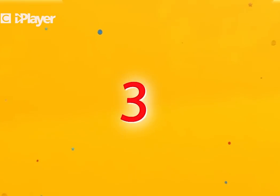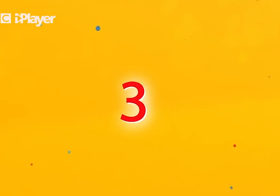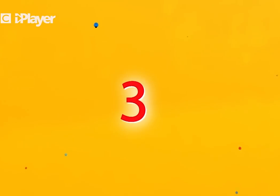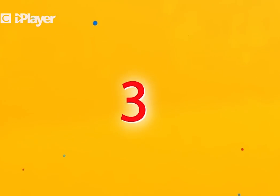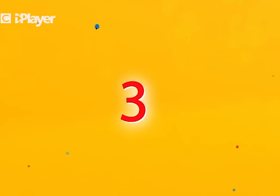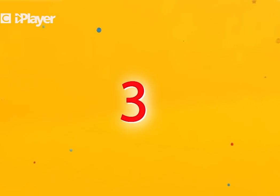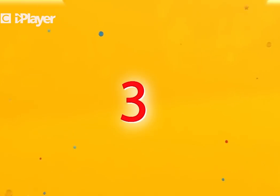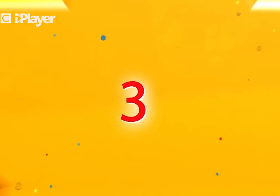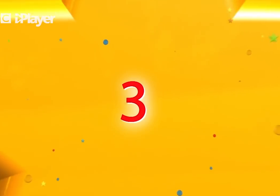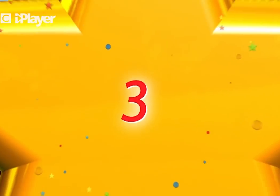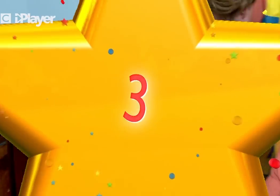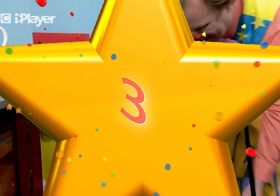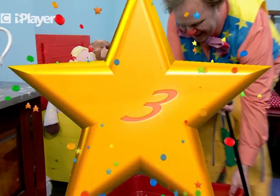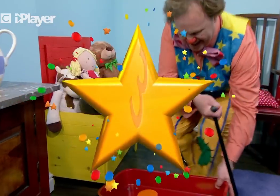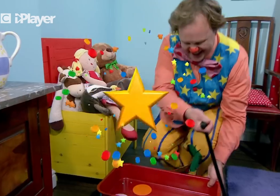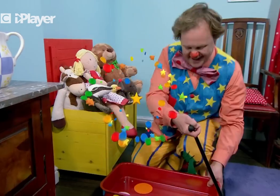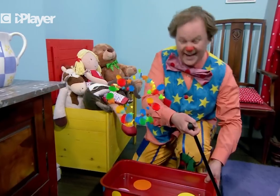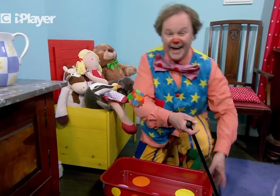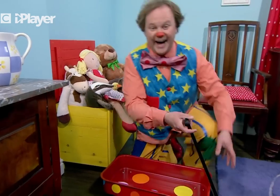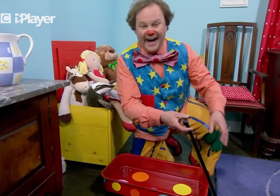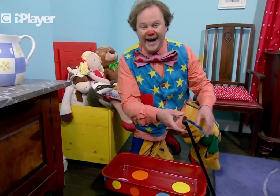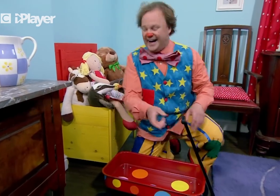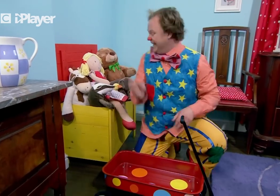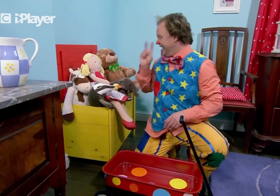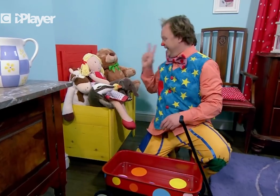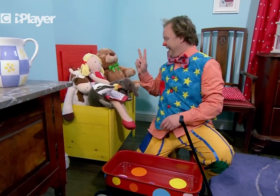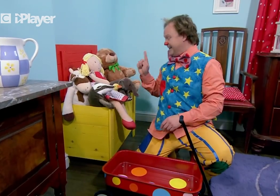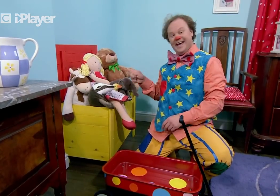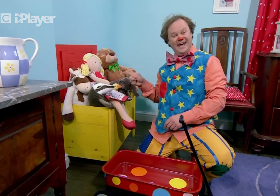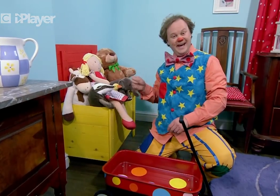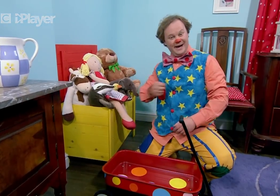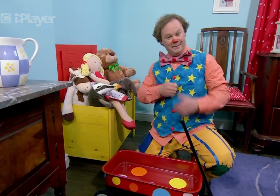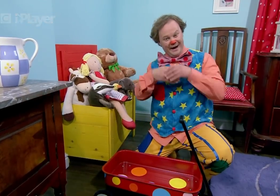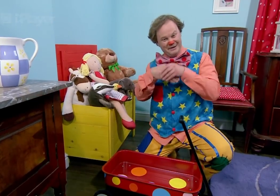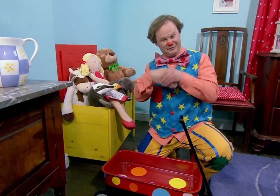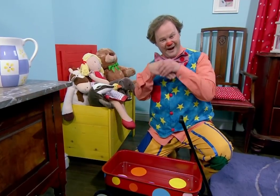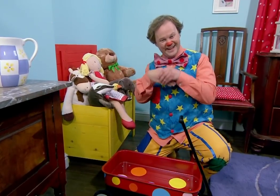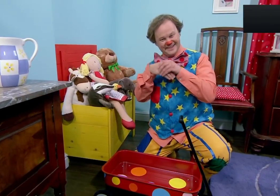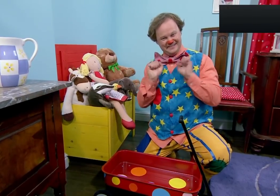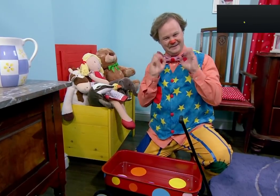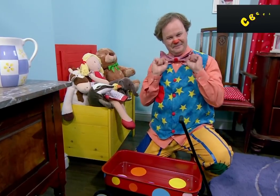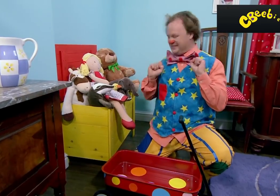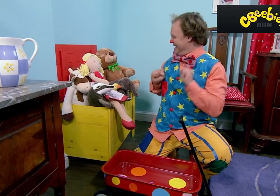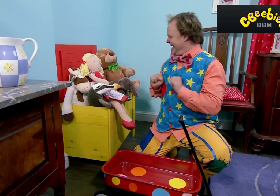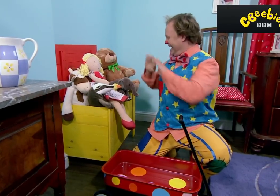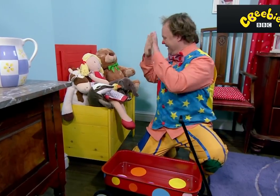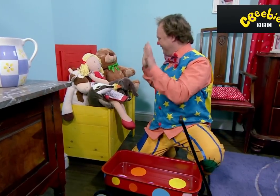number three look here are my friends hello